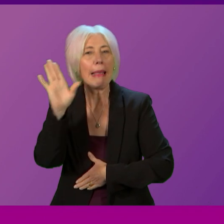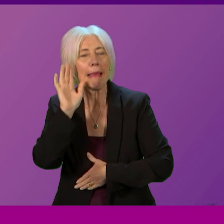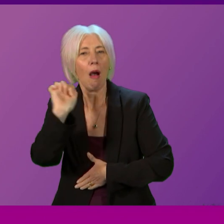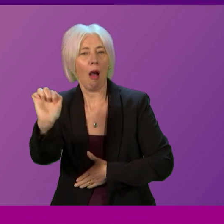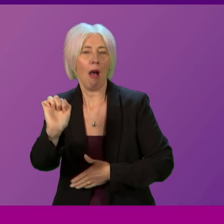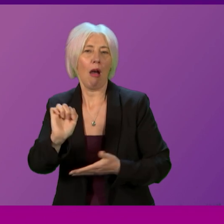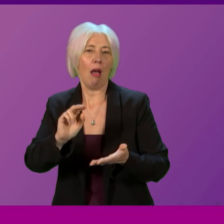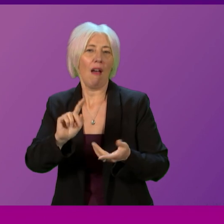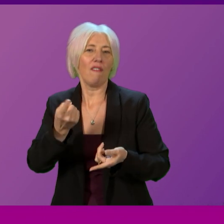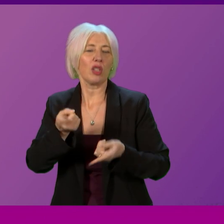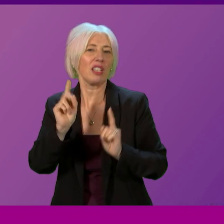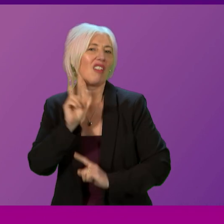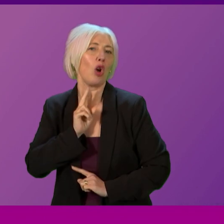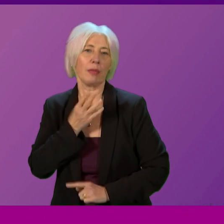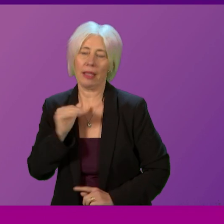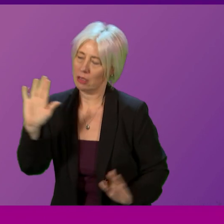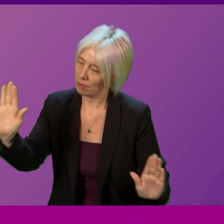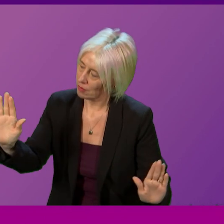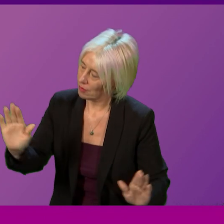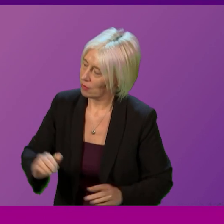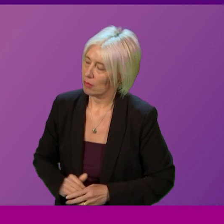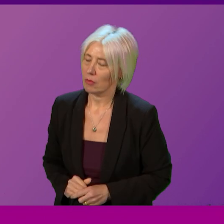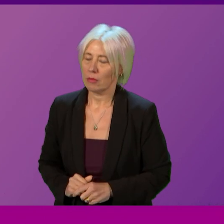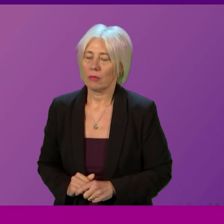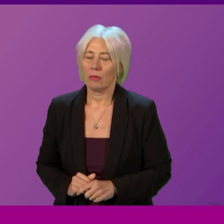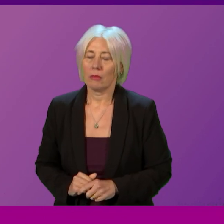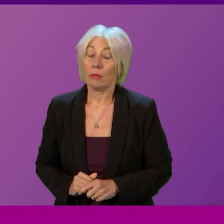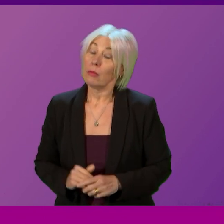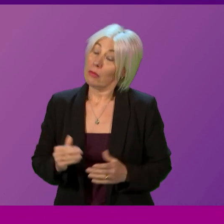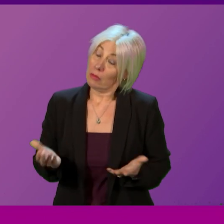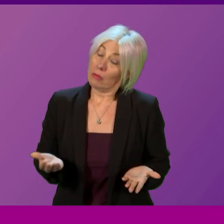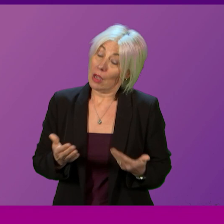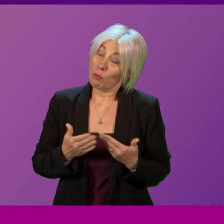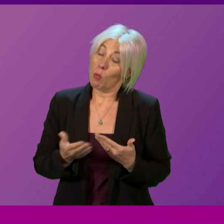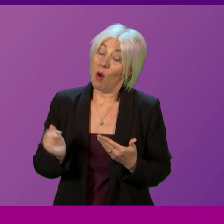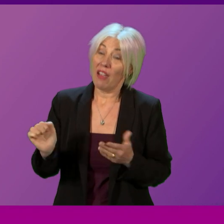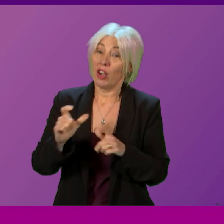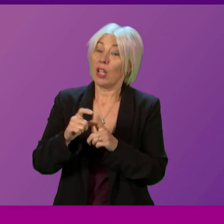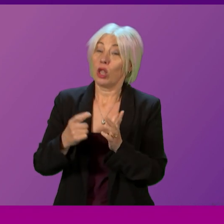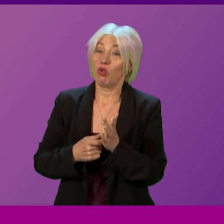As I was saying, that is more than can be said for Douglas Ross. He says that he wants some reality.